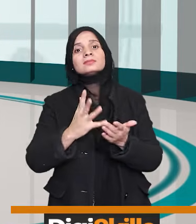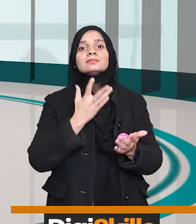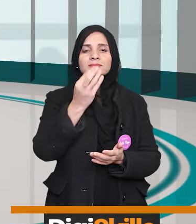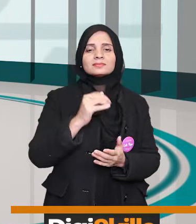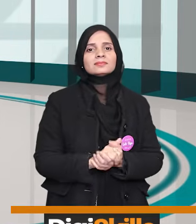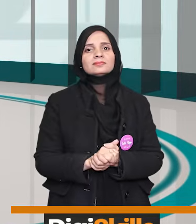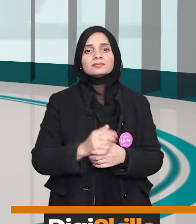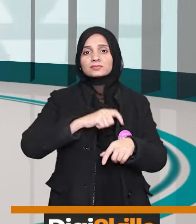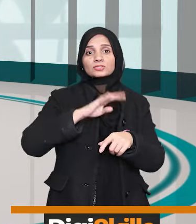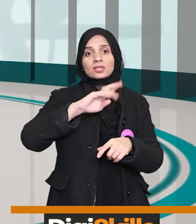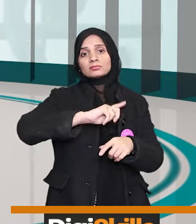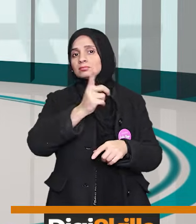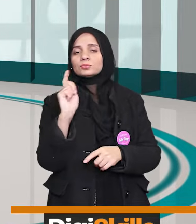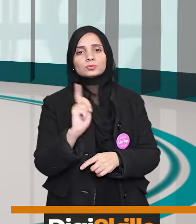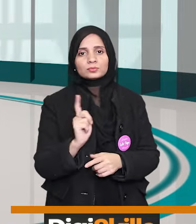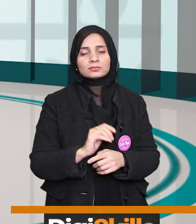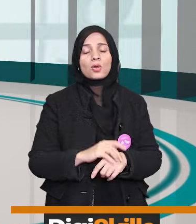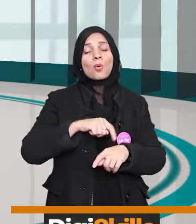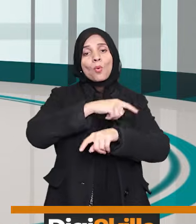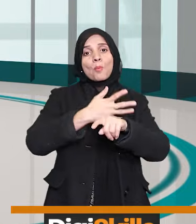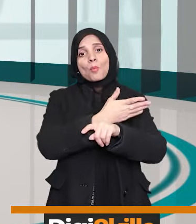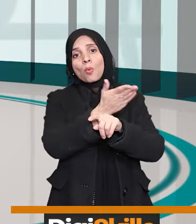it should not take 4 hours or longer.